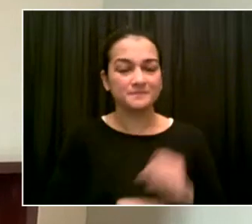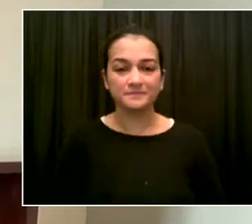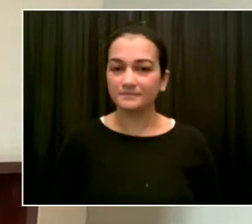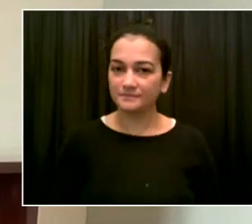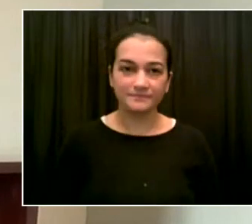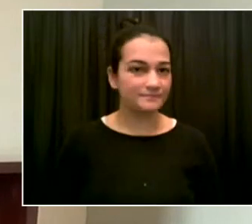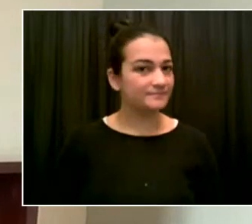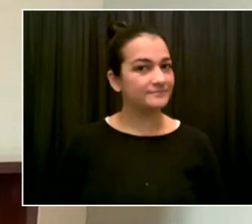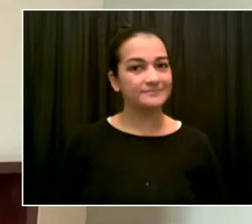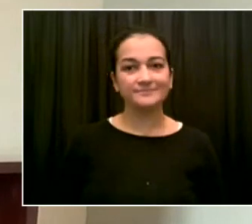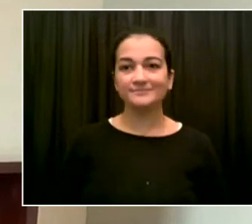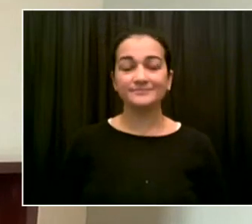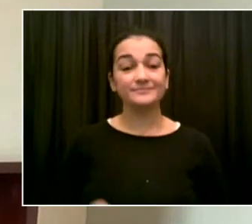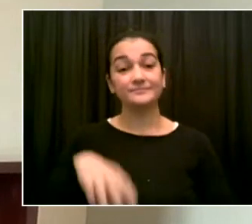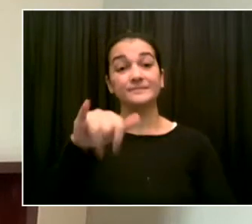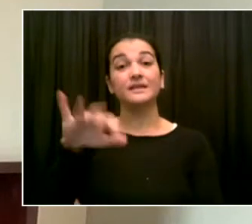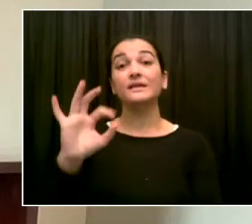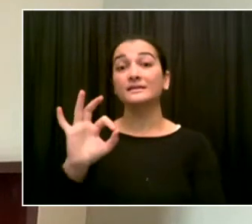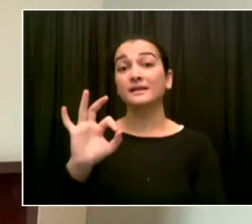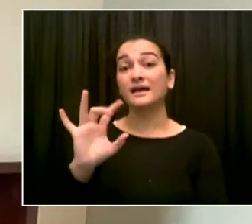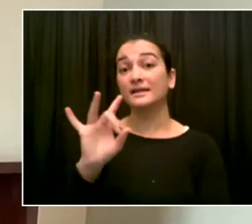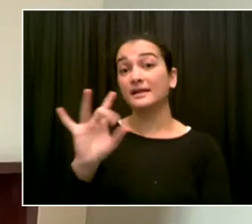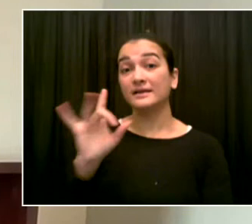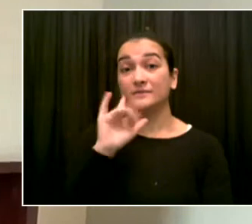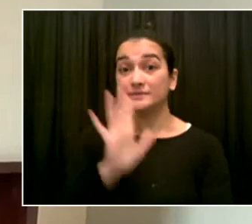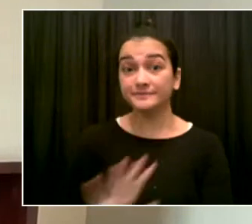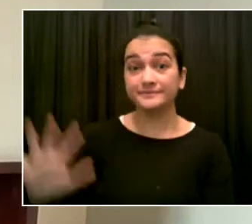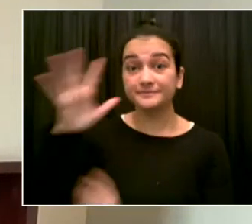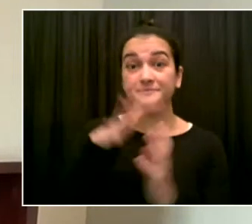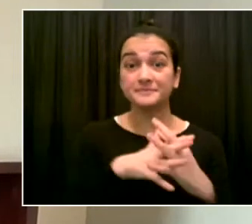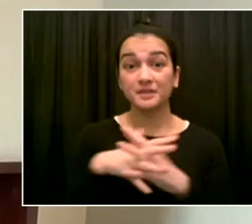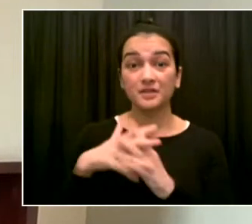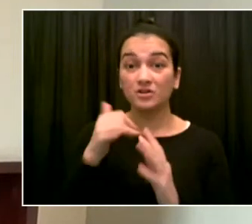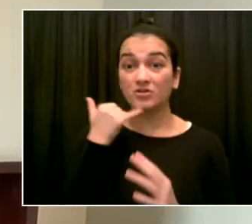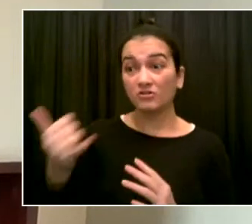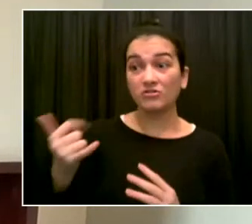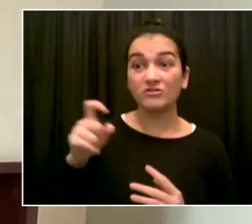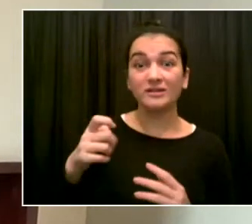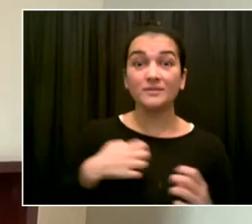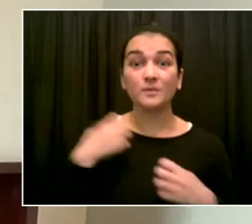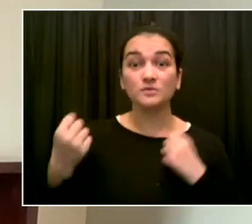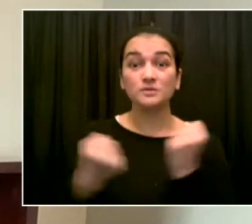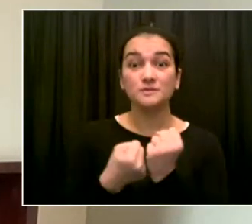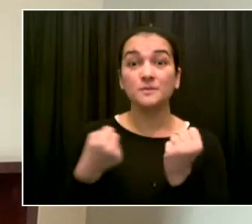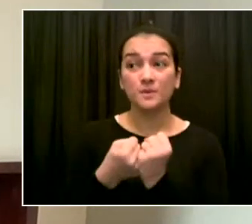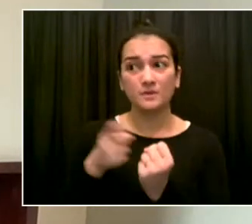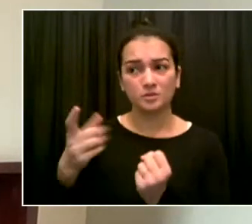PEOPLE WHOA RE EXPERIENCING A MENTAL HEALTH CRISIS NEED AND DESERVE A MENTAL HEALTH CRISIS RESPONSE. TOO OFTEN THEY